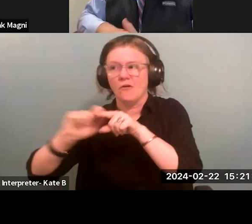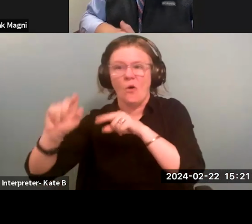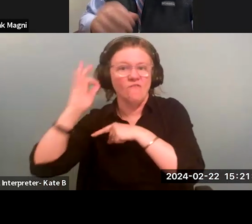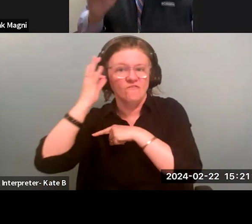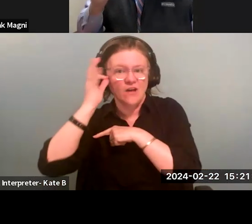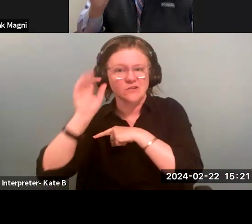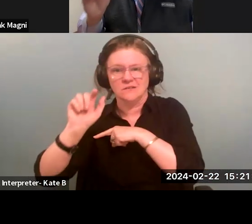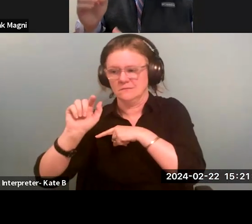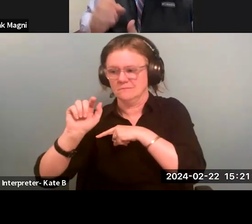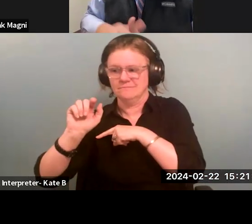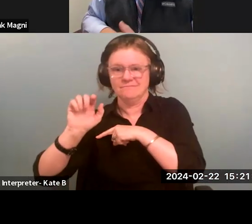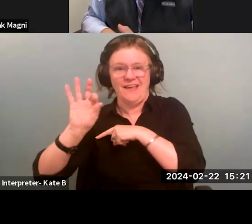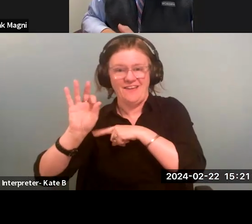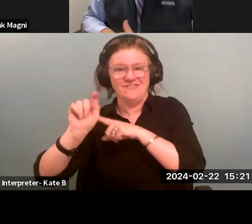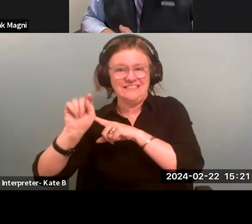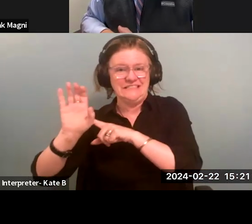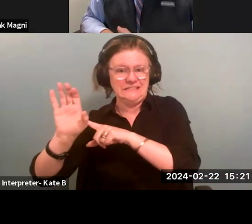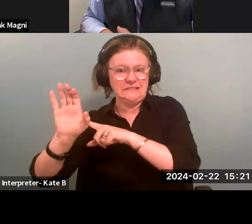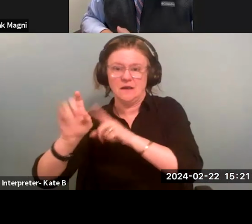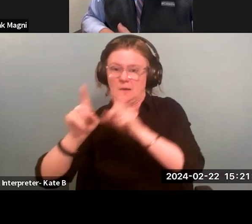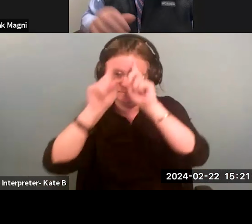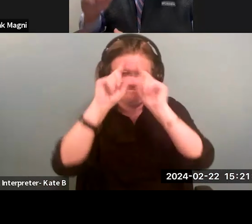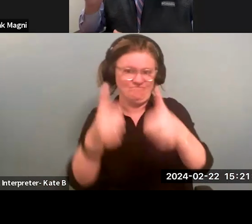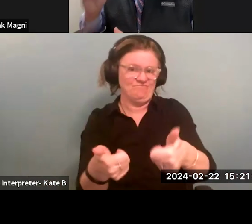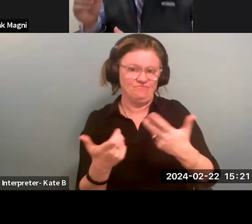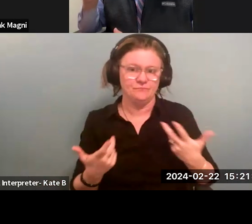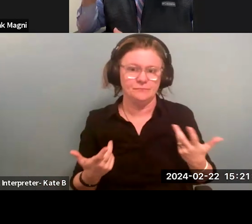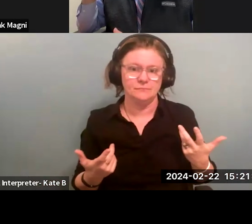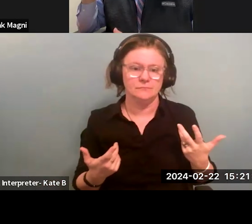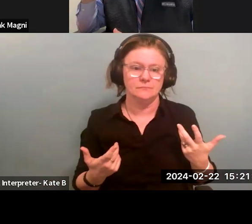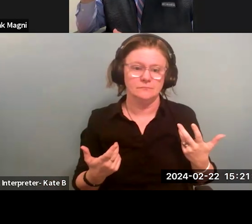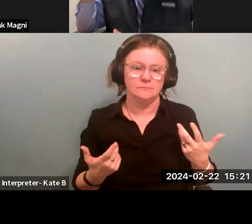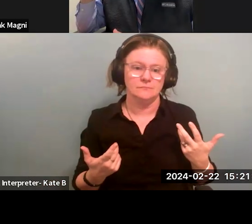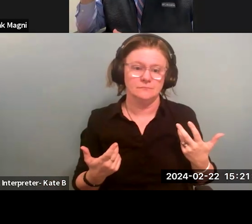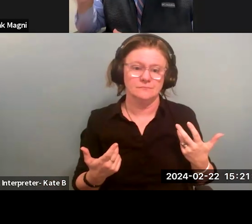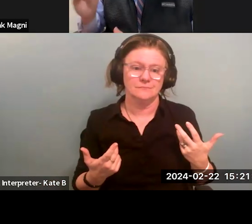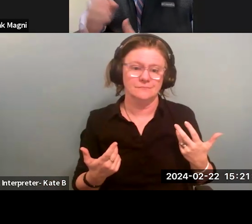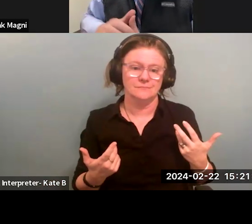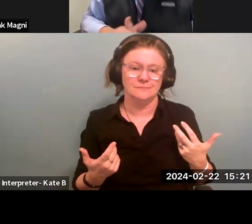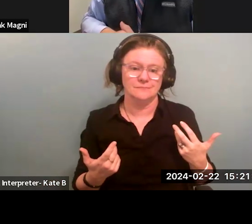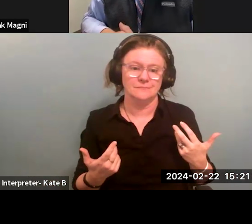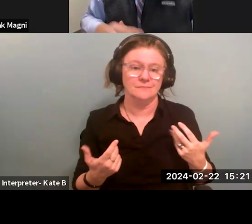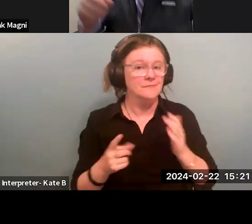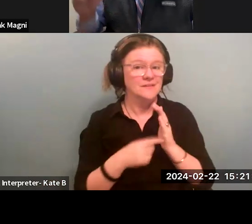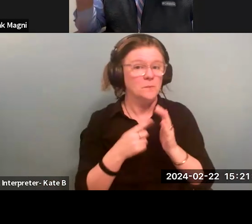and everything like that sometimes will depend on you. Sometimes the first most necessary call